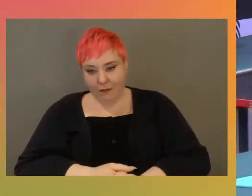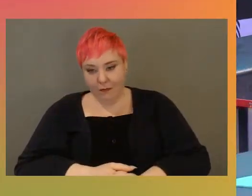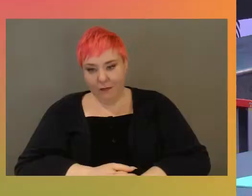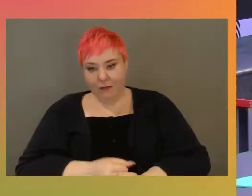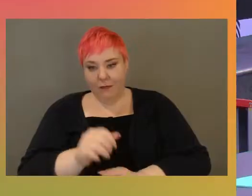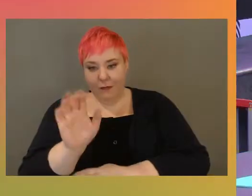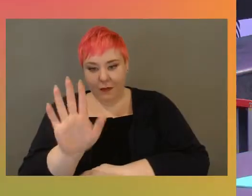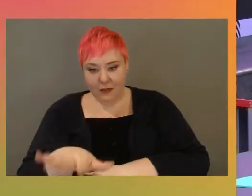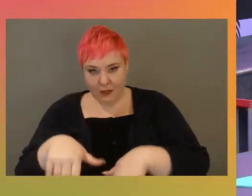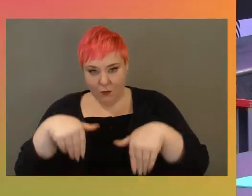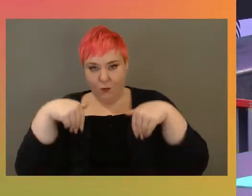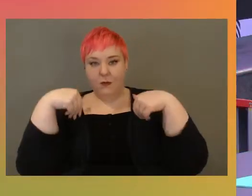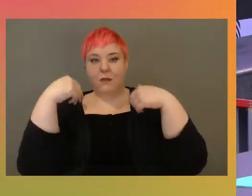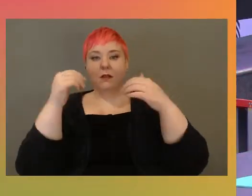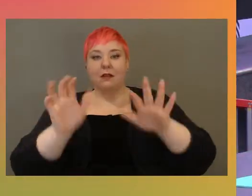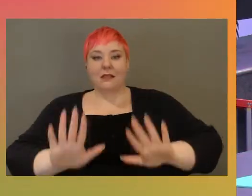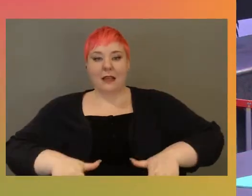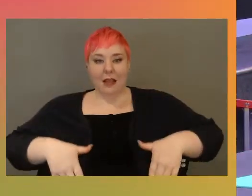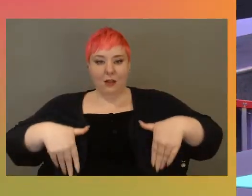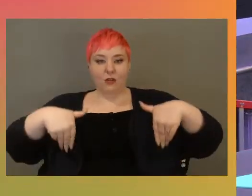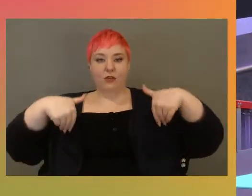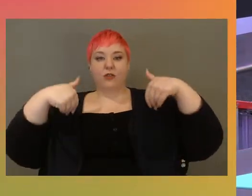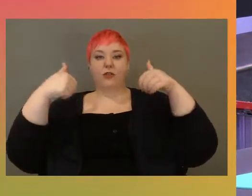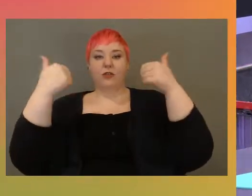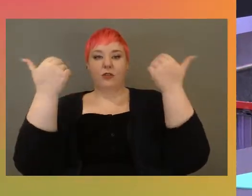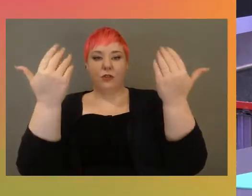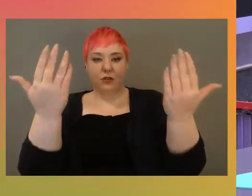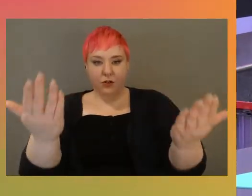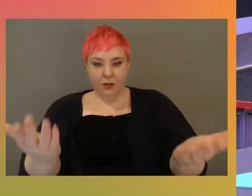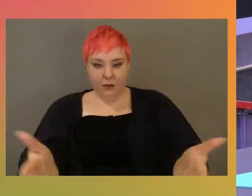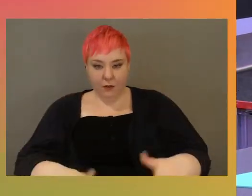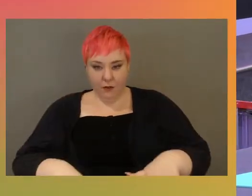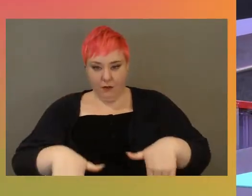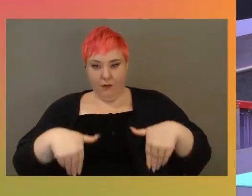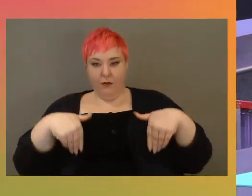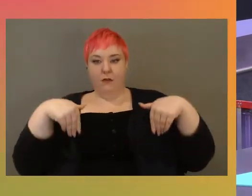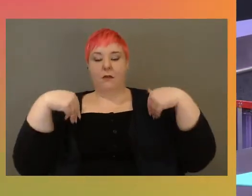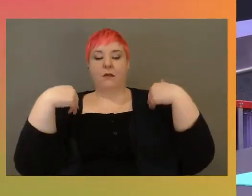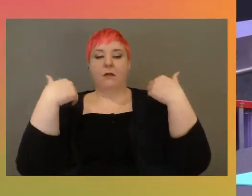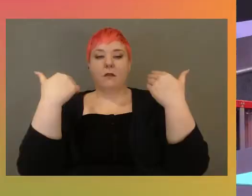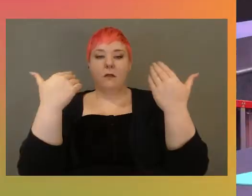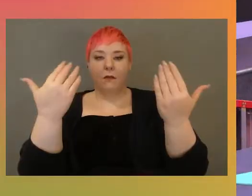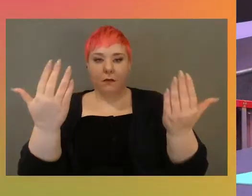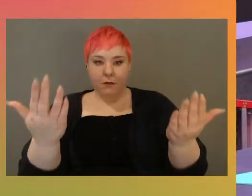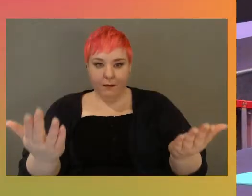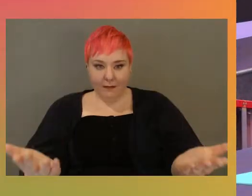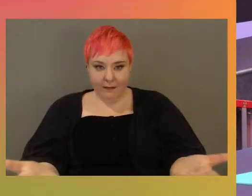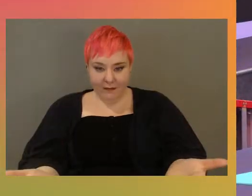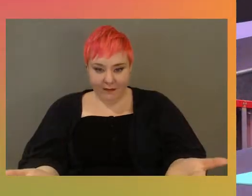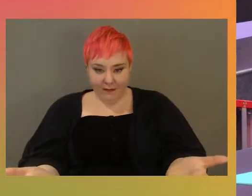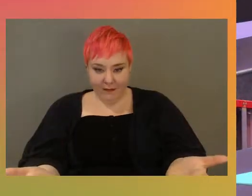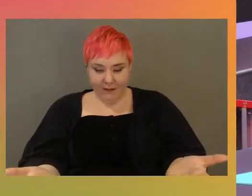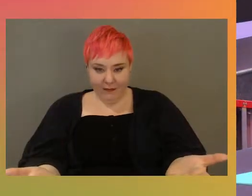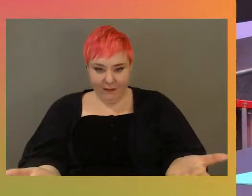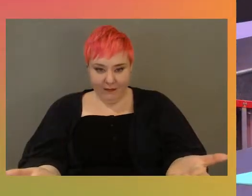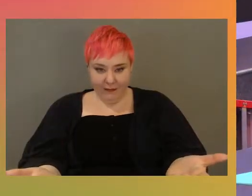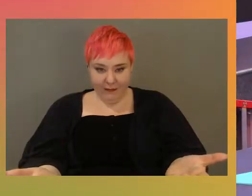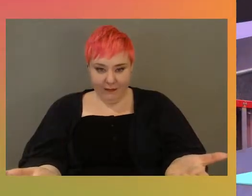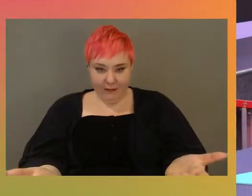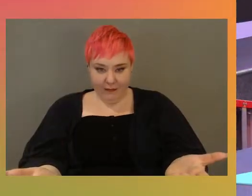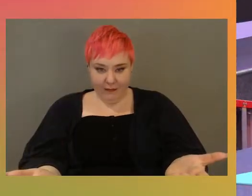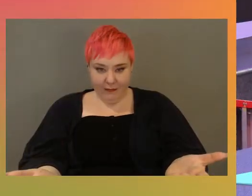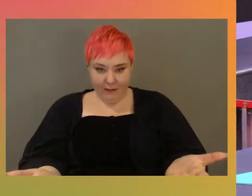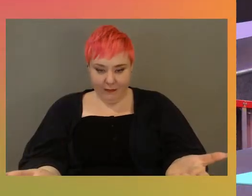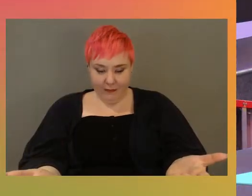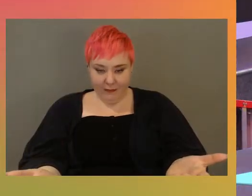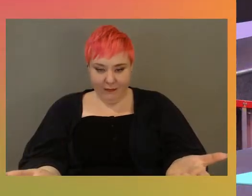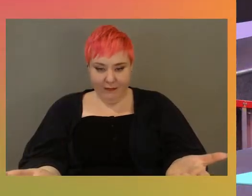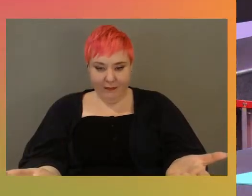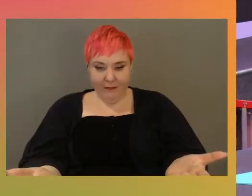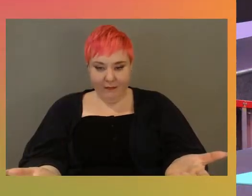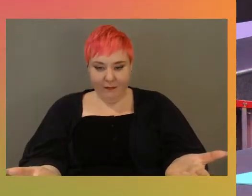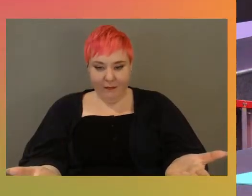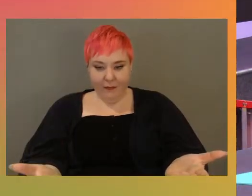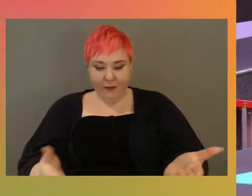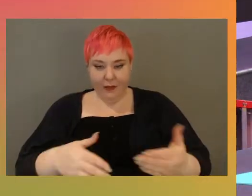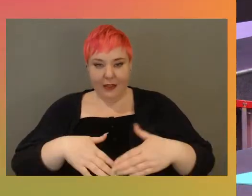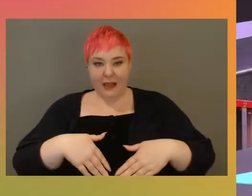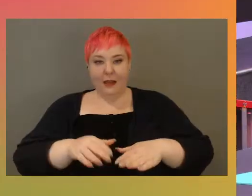OTHER LEG IN FRONT.